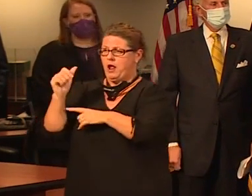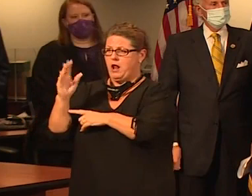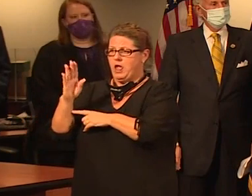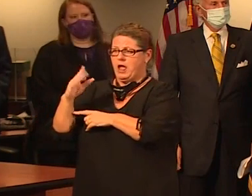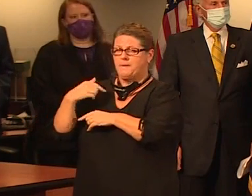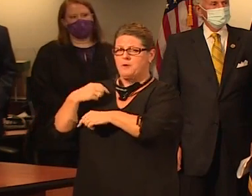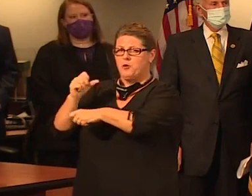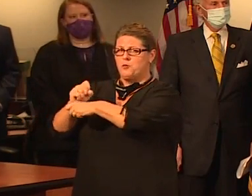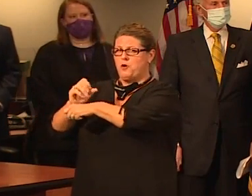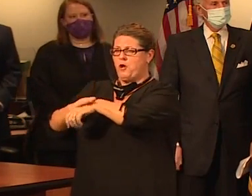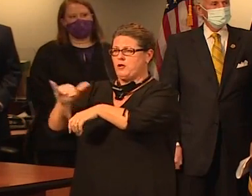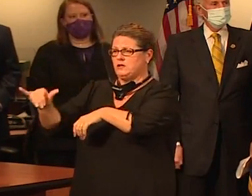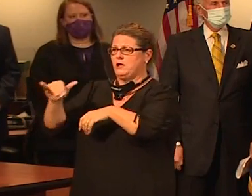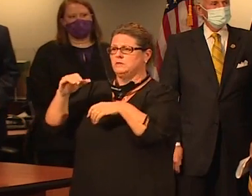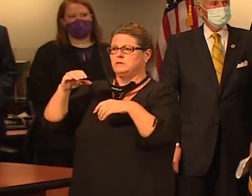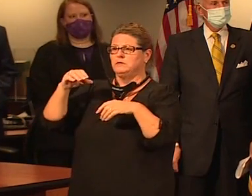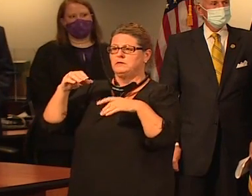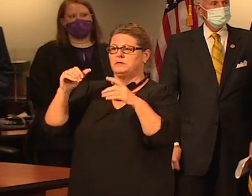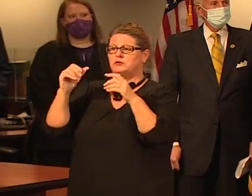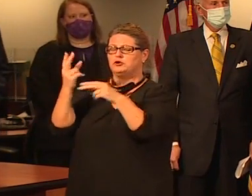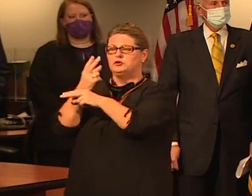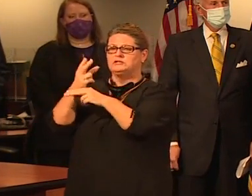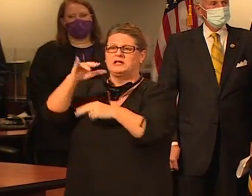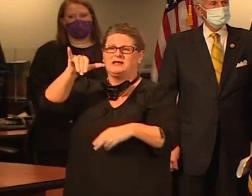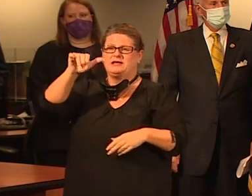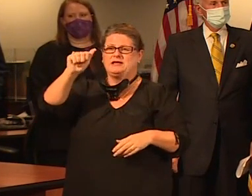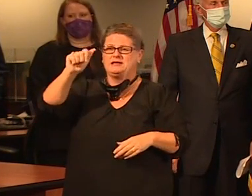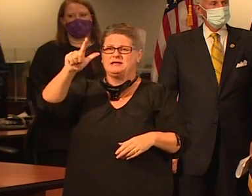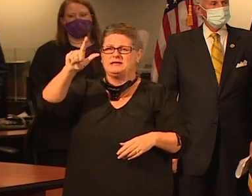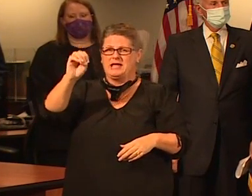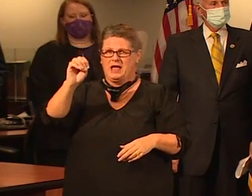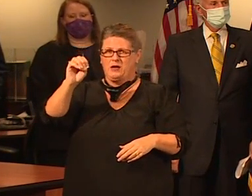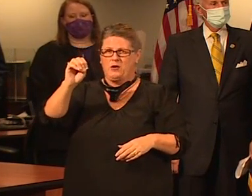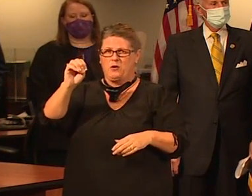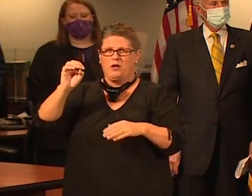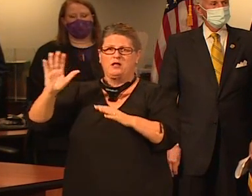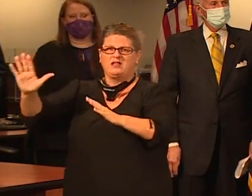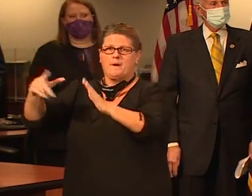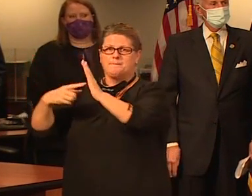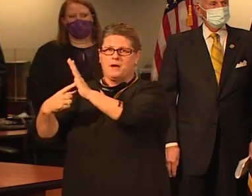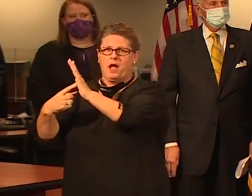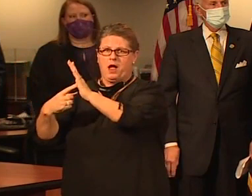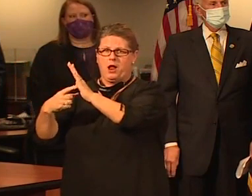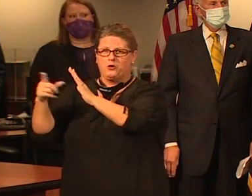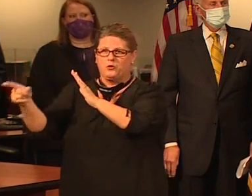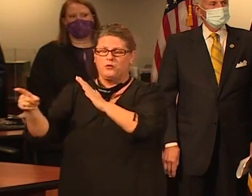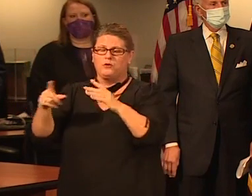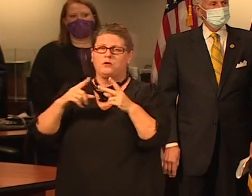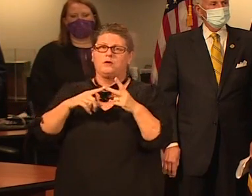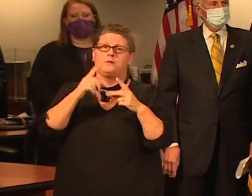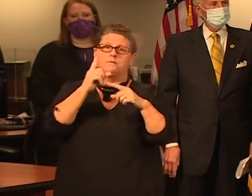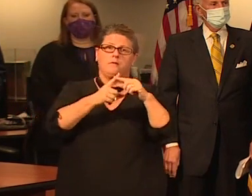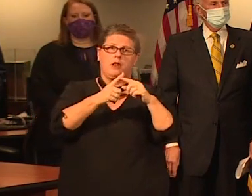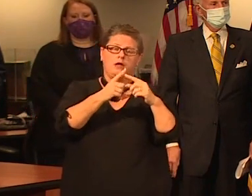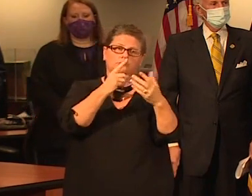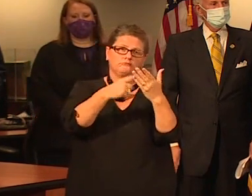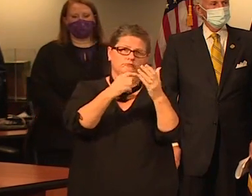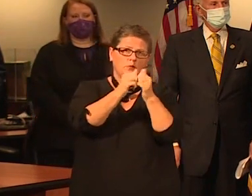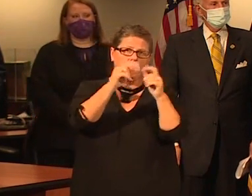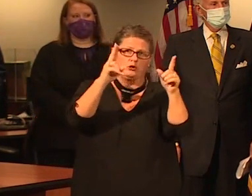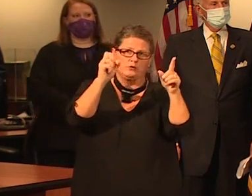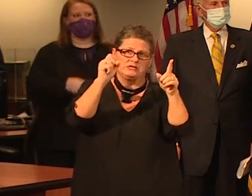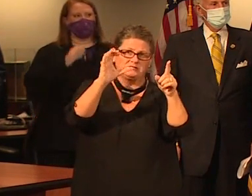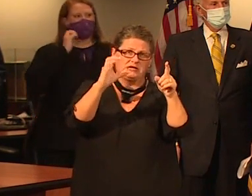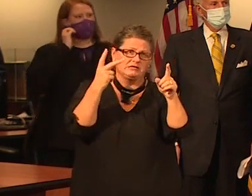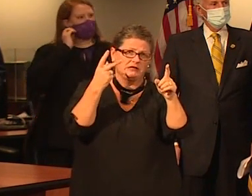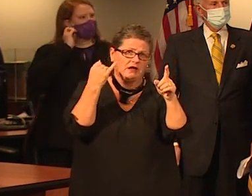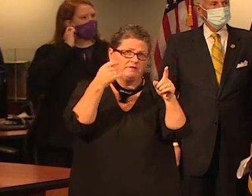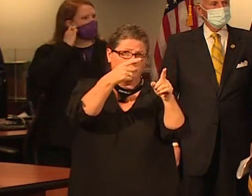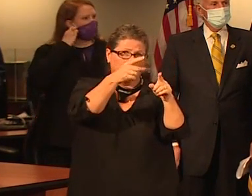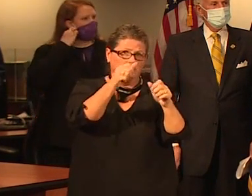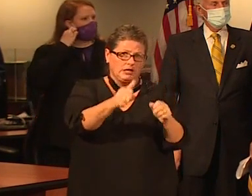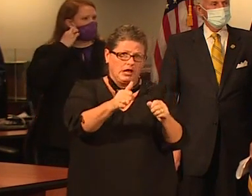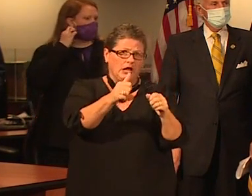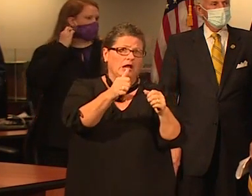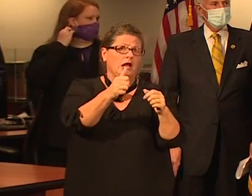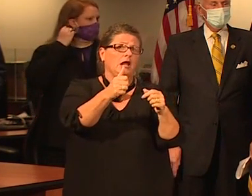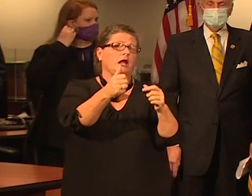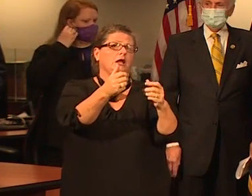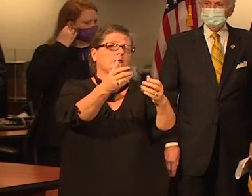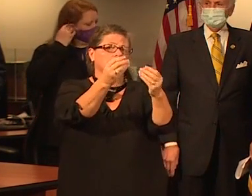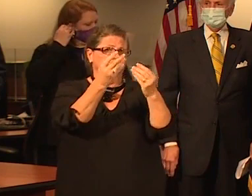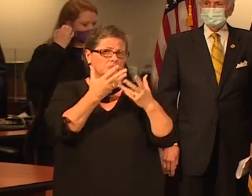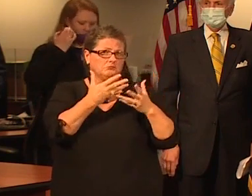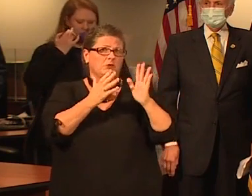ACTUALLY, WE ARE ACTUALLY ORANGING WITH OUR LABORATORY TO USE THE YALE MODEL AND PUT THAT IN FLAYS WE CAN THUSE HOD TELL AND WE ARE ALSO WORKING WITH USC TO SEE